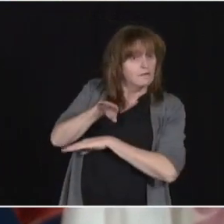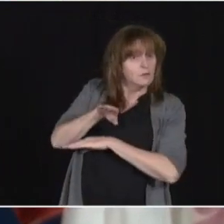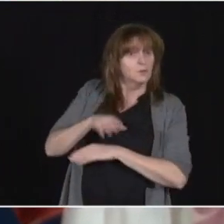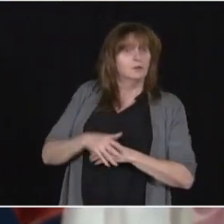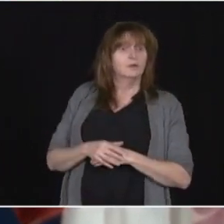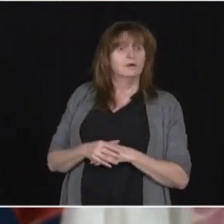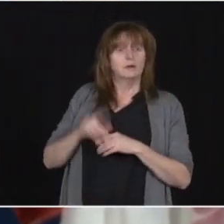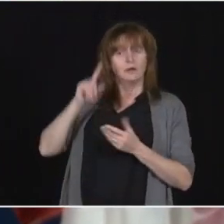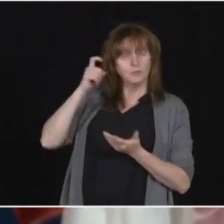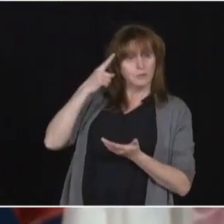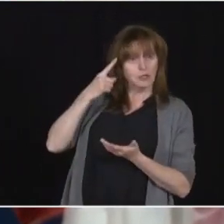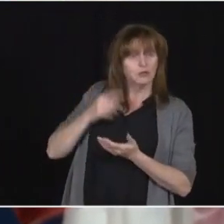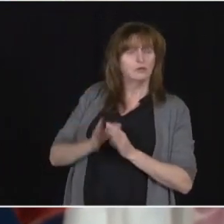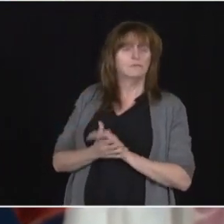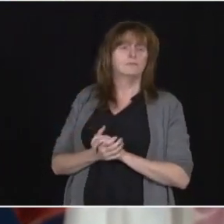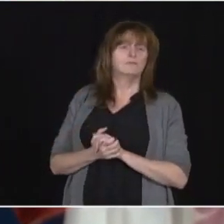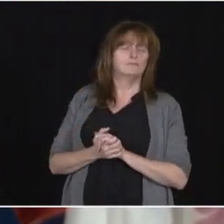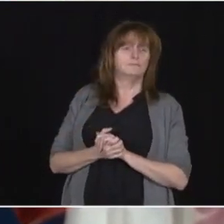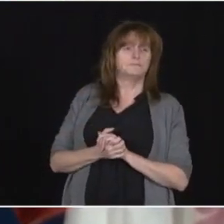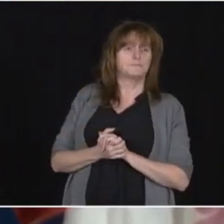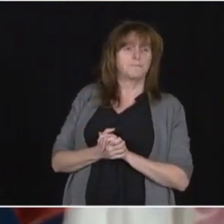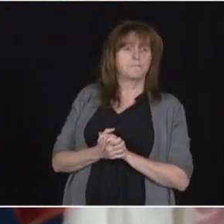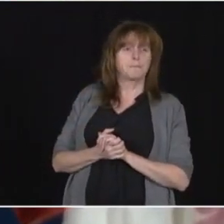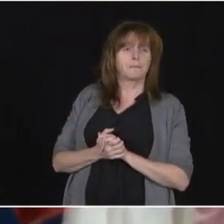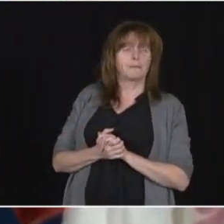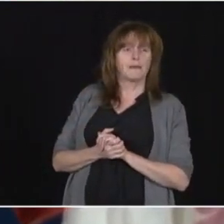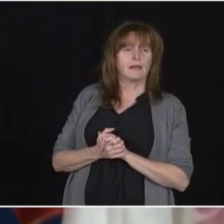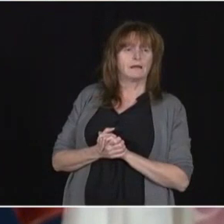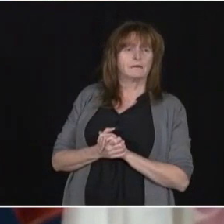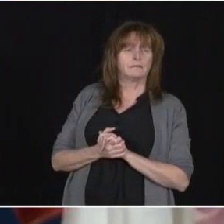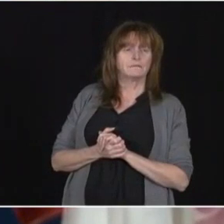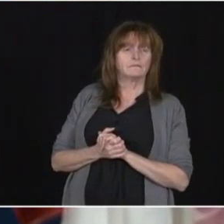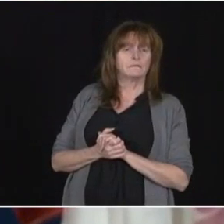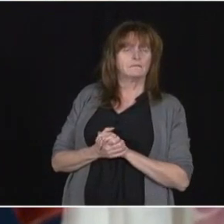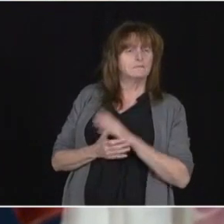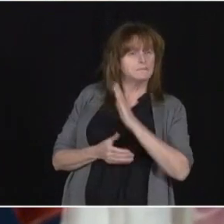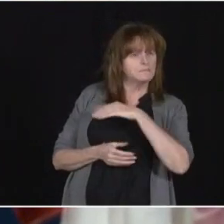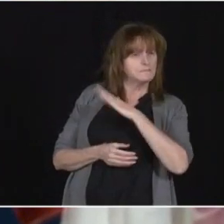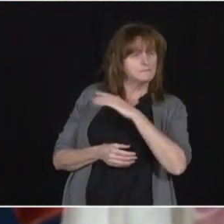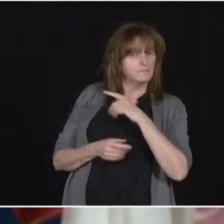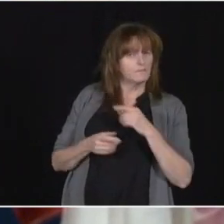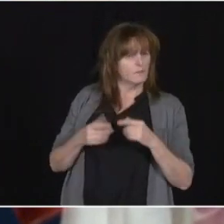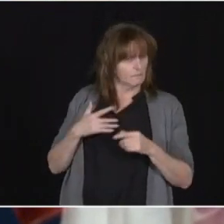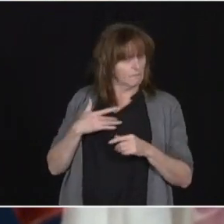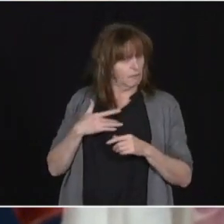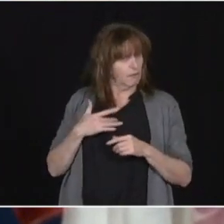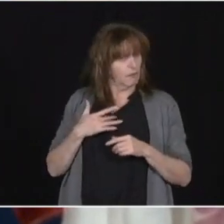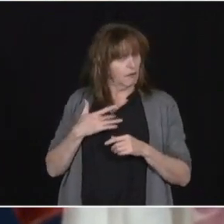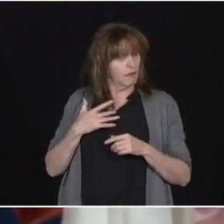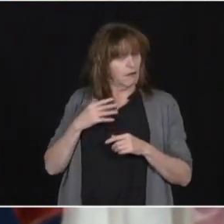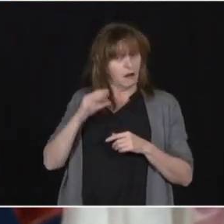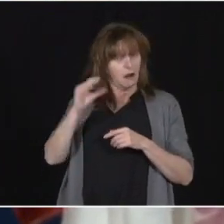Do you think Ontario businesses in public transit should make it mandatory to have customers wear masks, not just a recommendation?